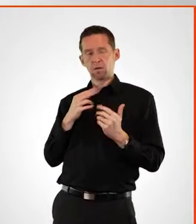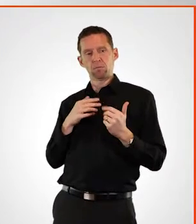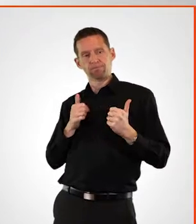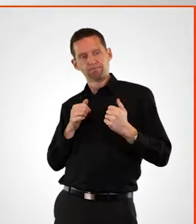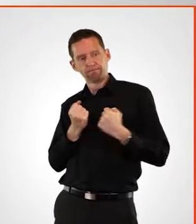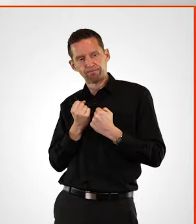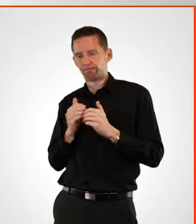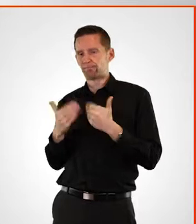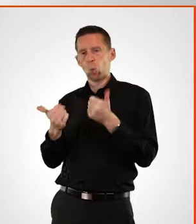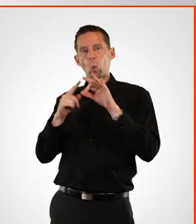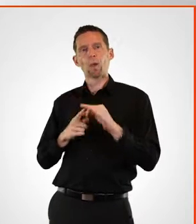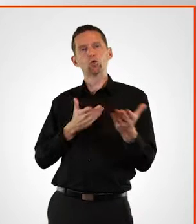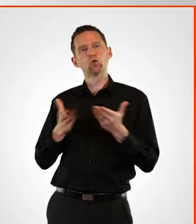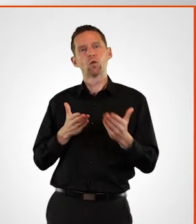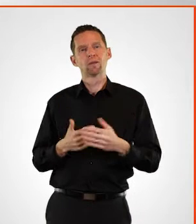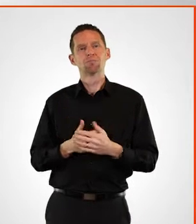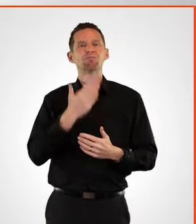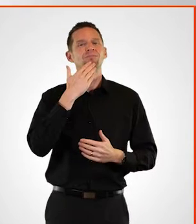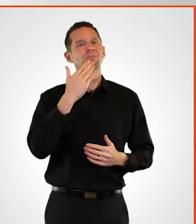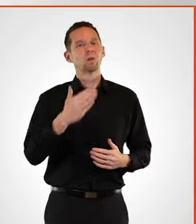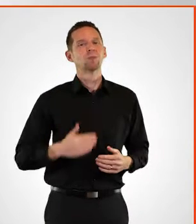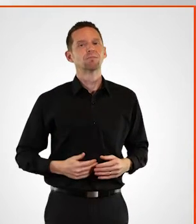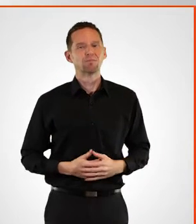to provide quality services for these students. Thank you very much.